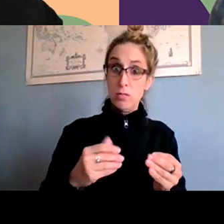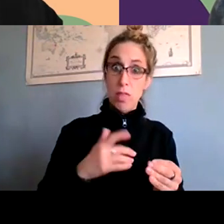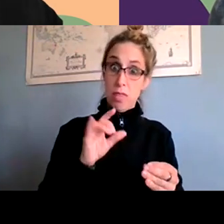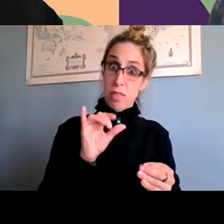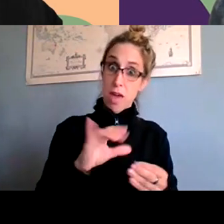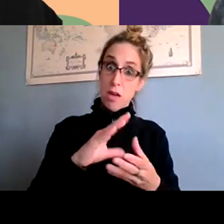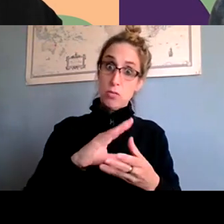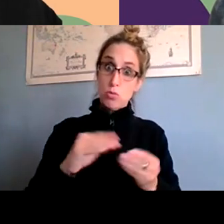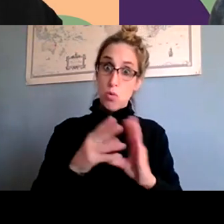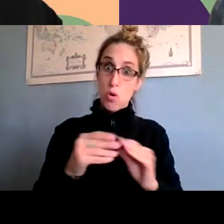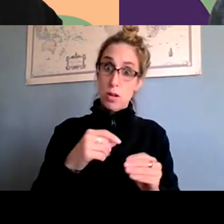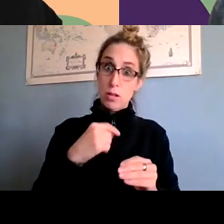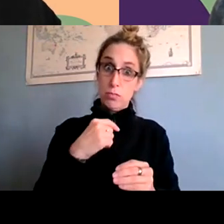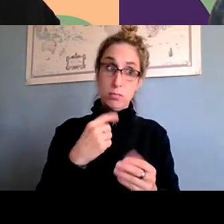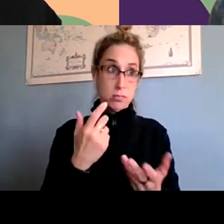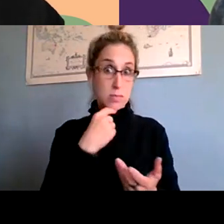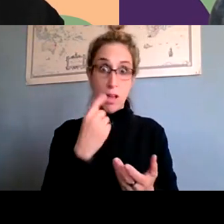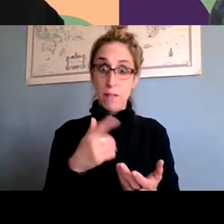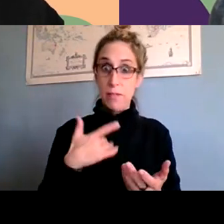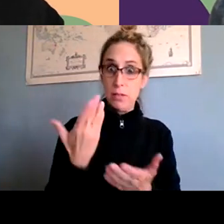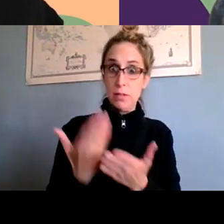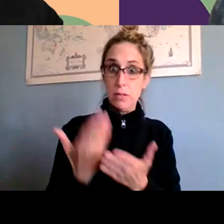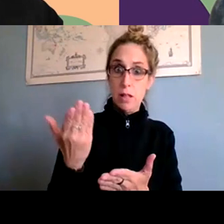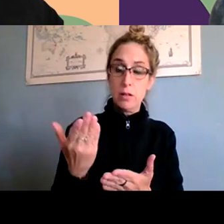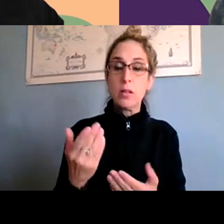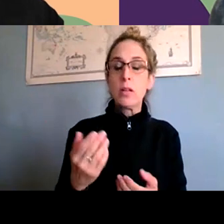Kyle Livie (he/him/his): I it comes up, so this is something i've been thinking about a lot and.